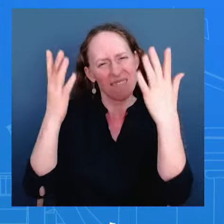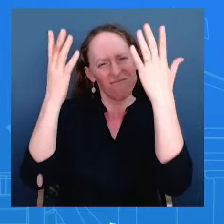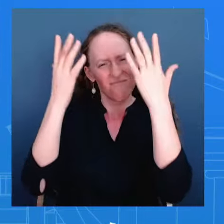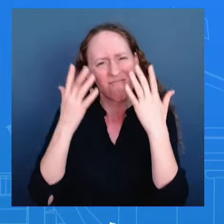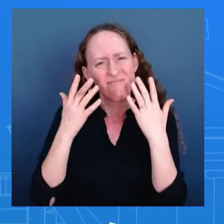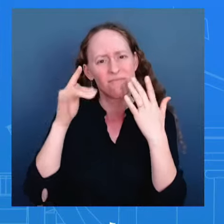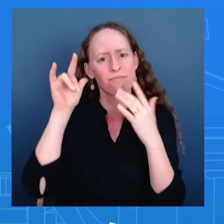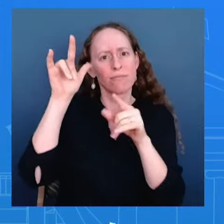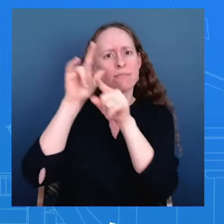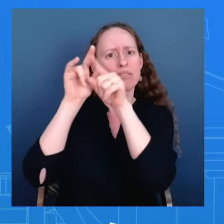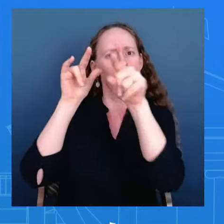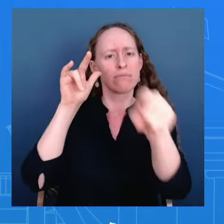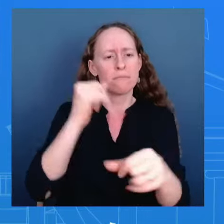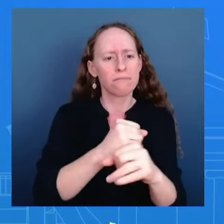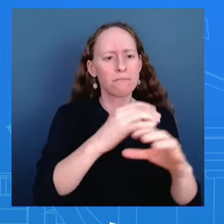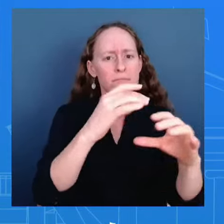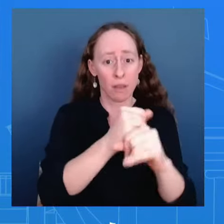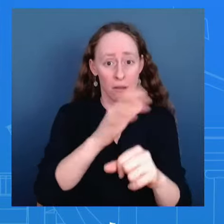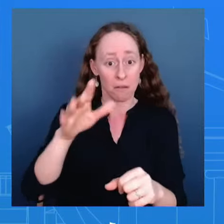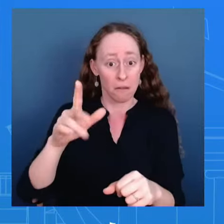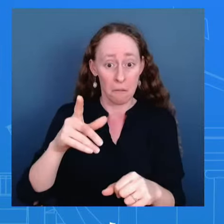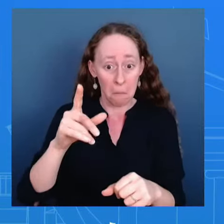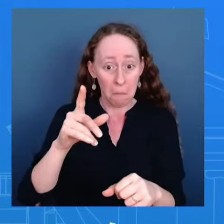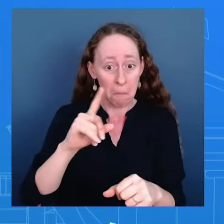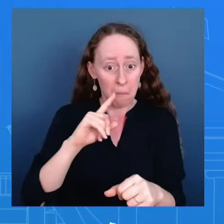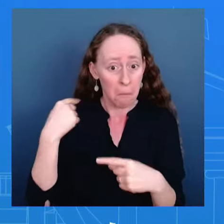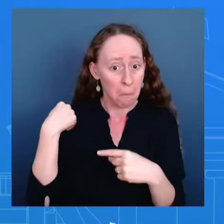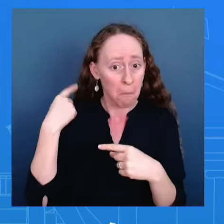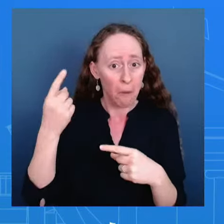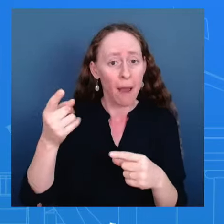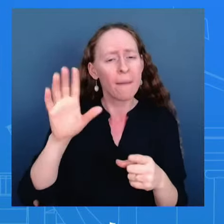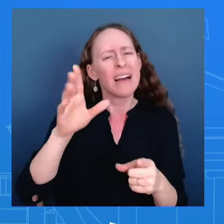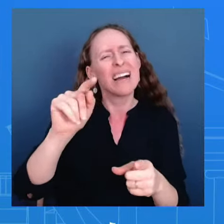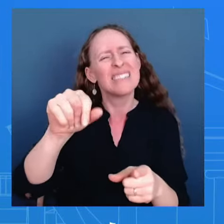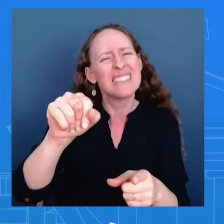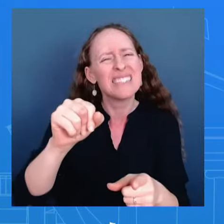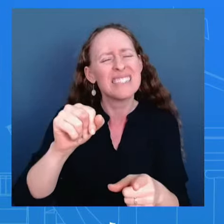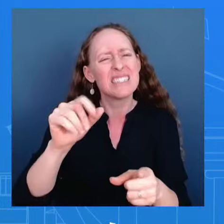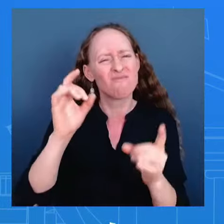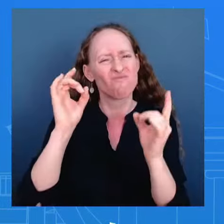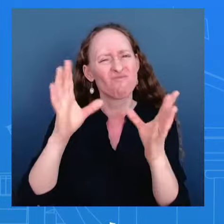Not at all, but this one had tragic results. No question about that.